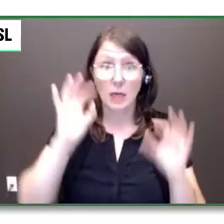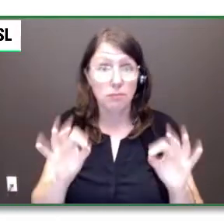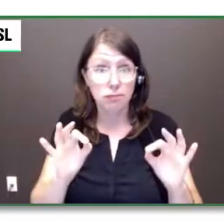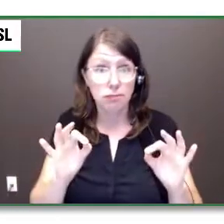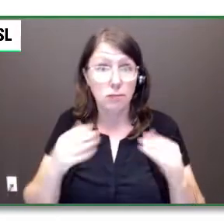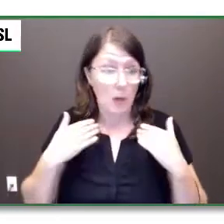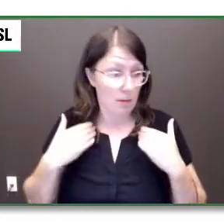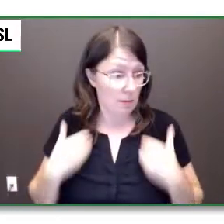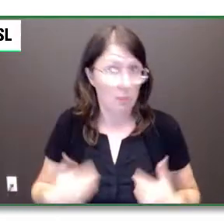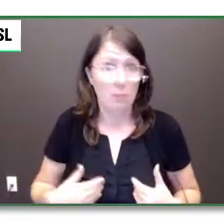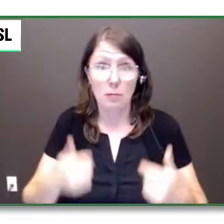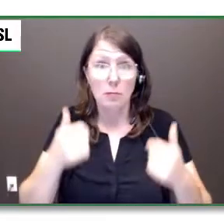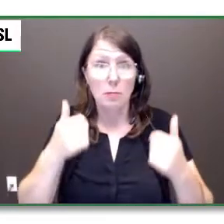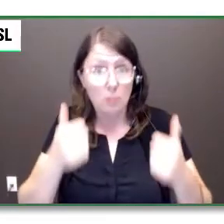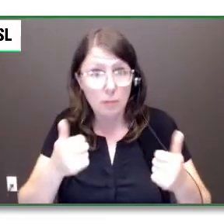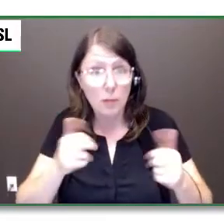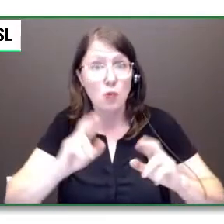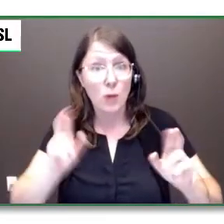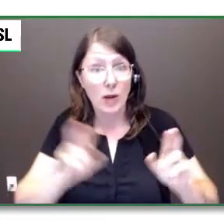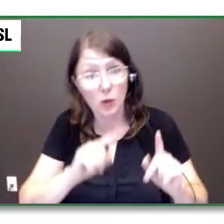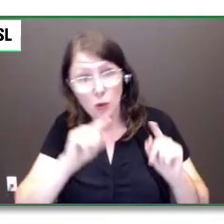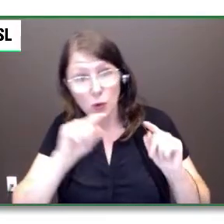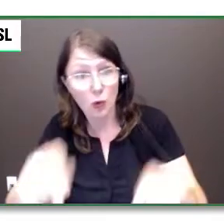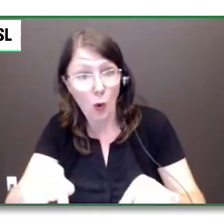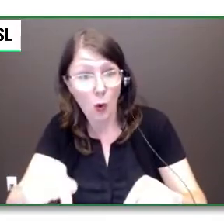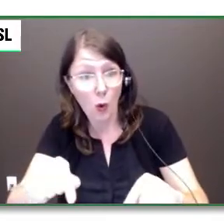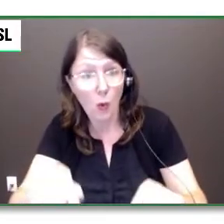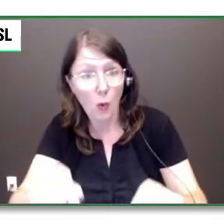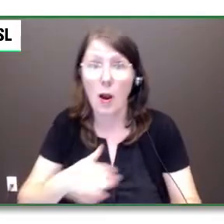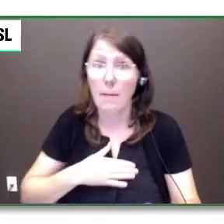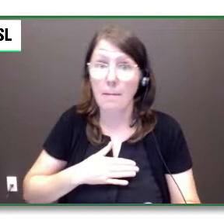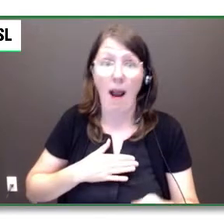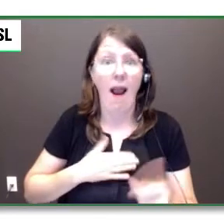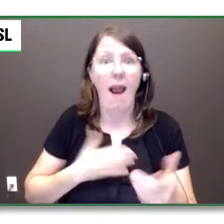to wear? And step two we're looking at you know - what are my plans for actually